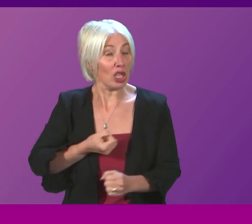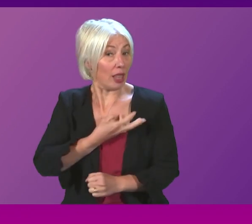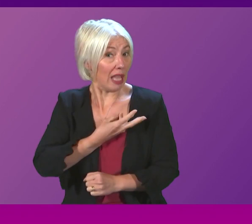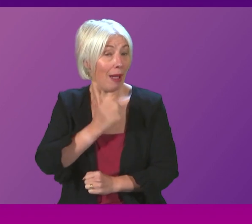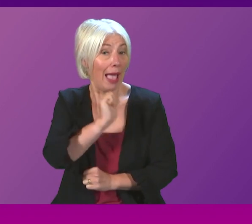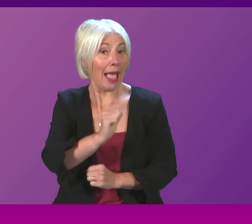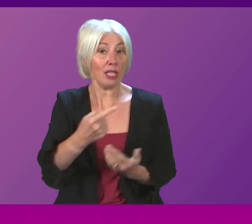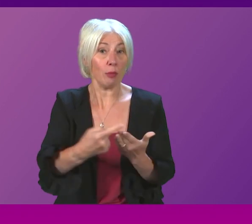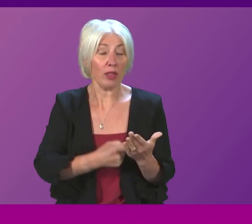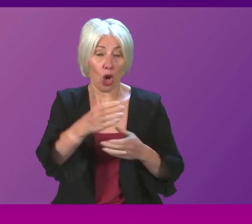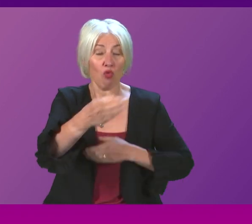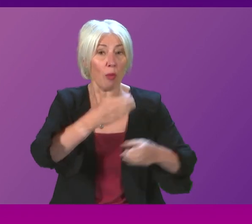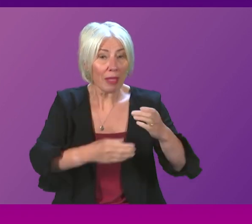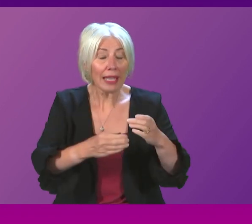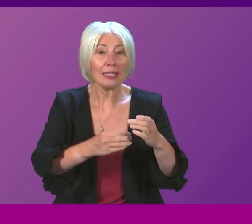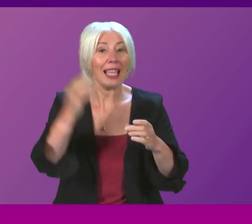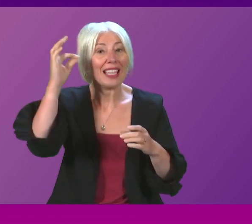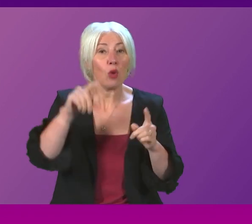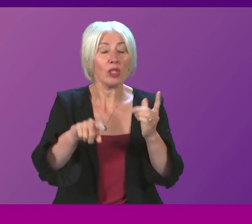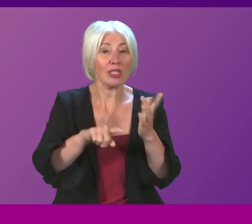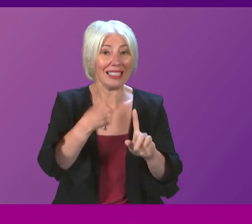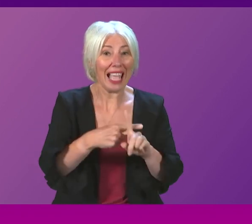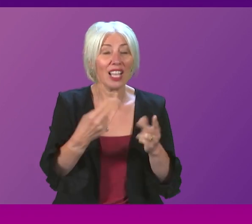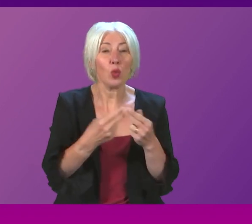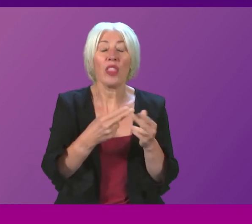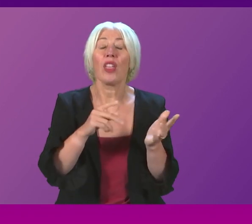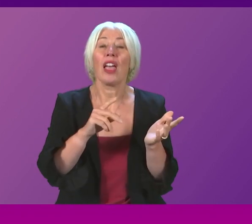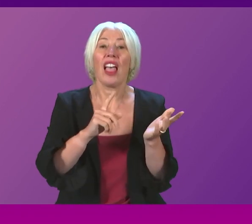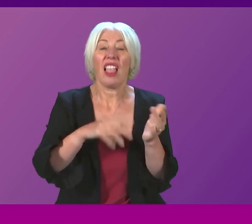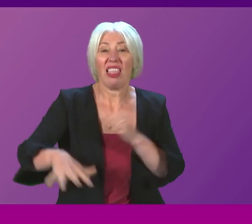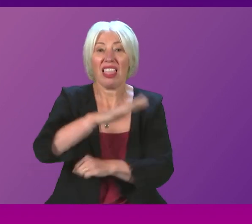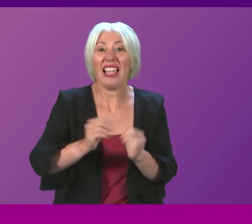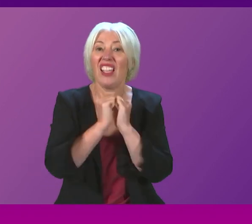to replace the council tax with a land value tax, I will be happy to hear that and to hear the detail of that.